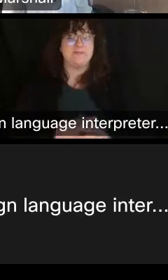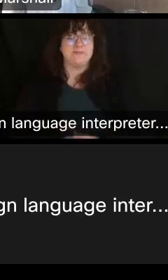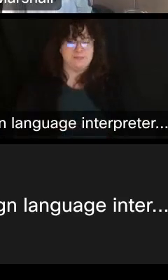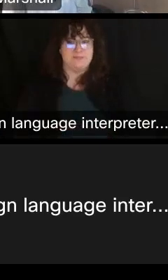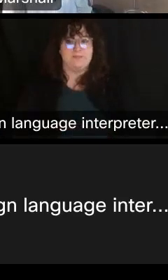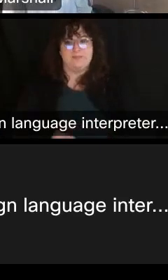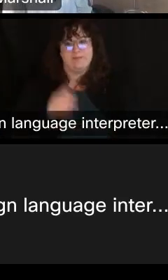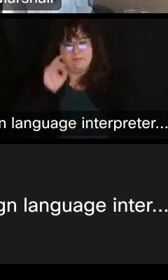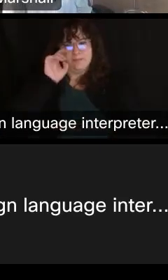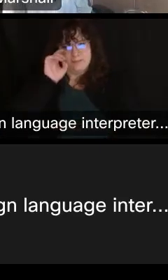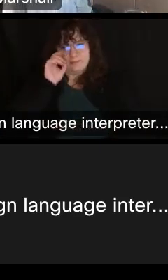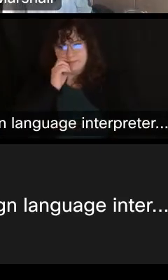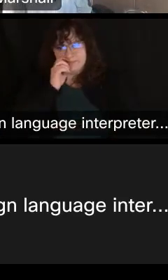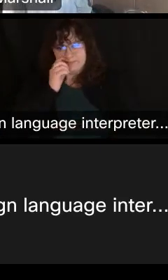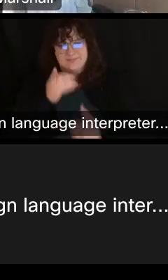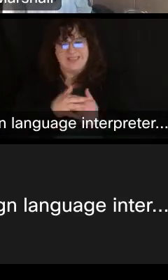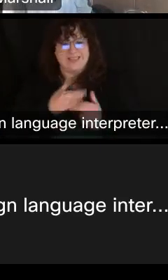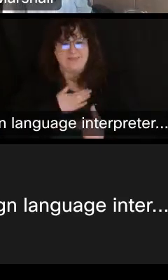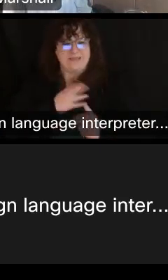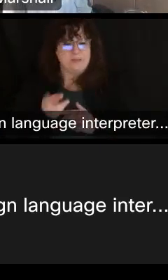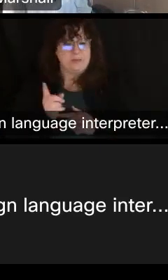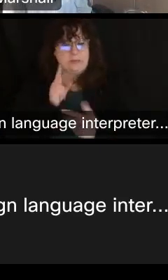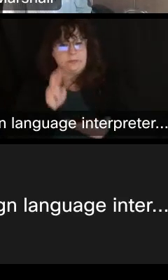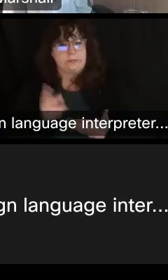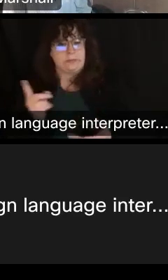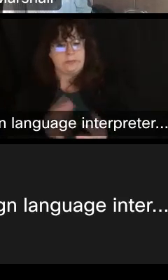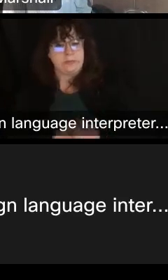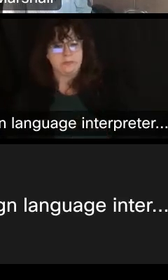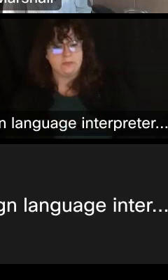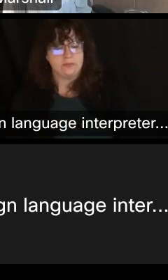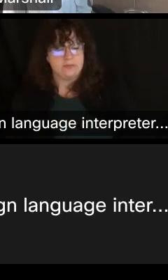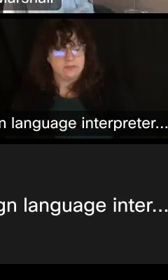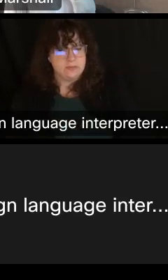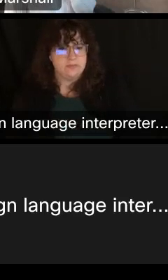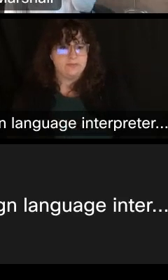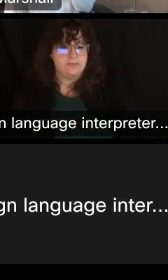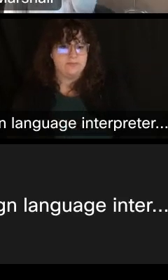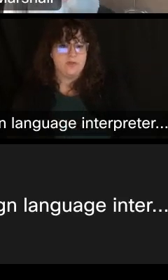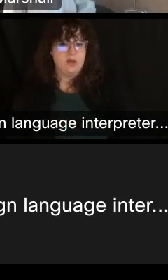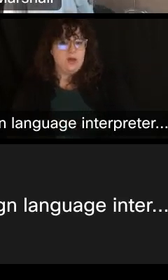Can you go to that slide for a second, I want to check something out. Or, see,